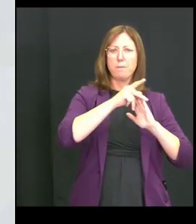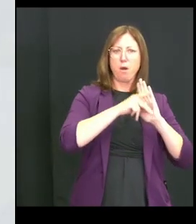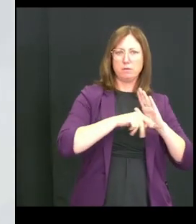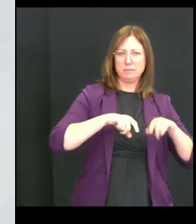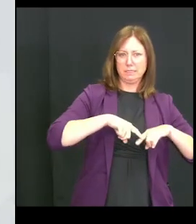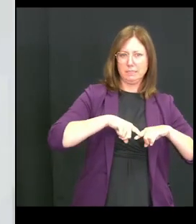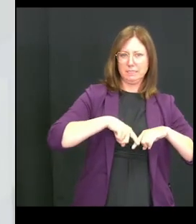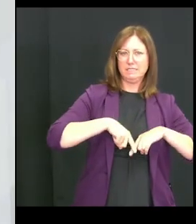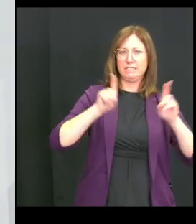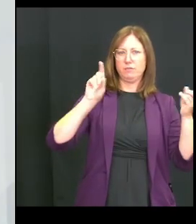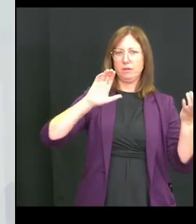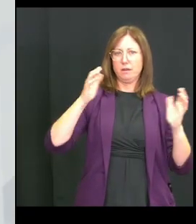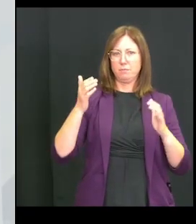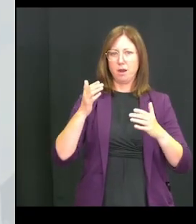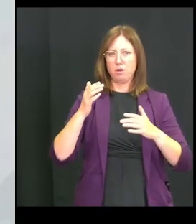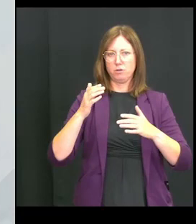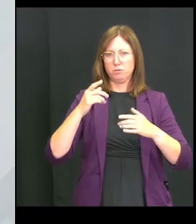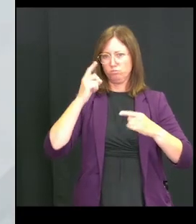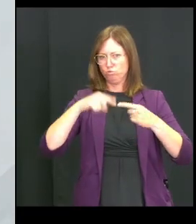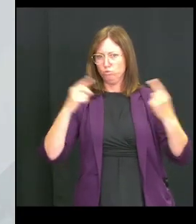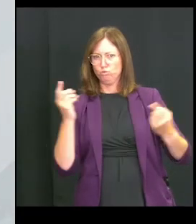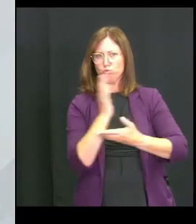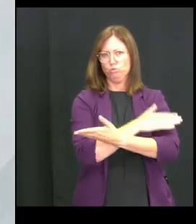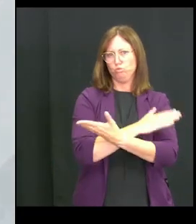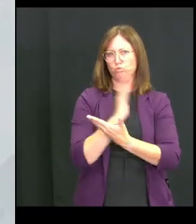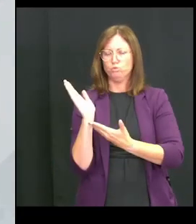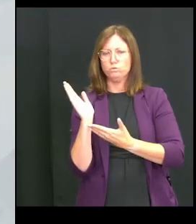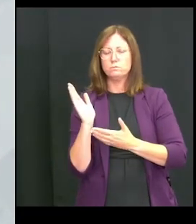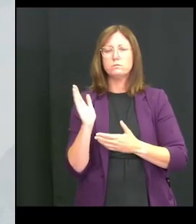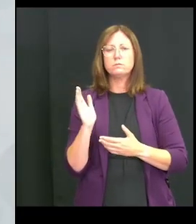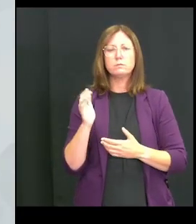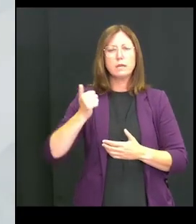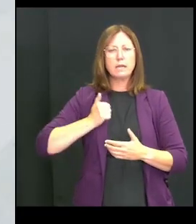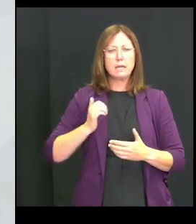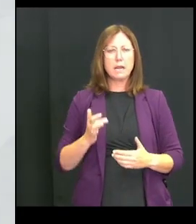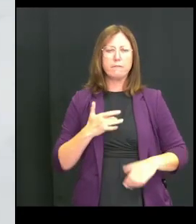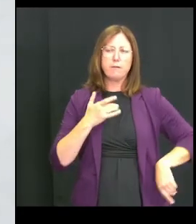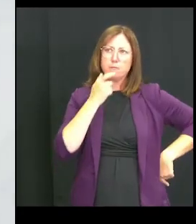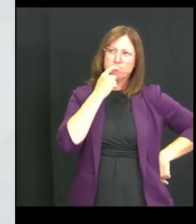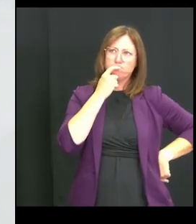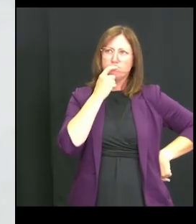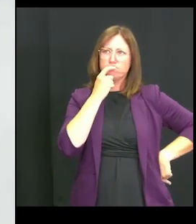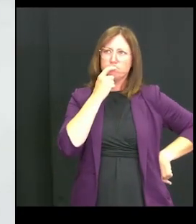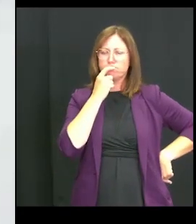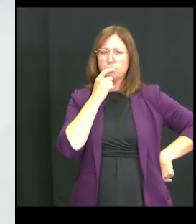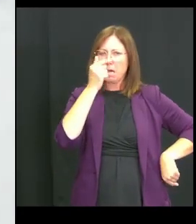Canadians are really thinking more about how much should government be involved in our day-to-day lives